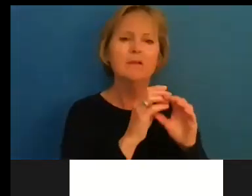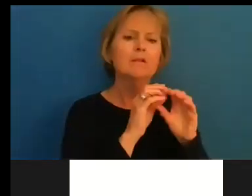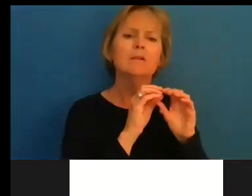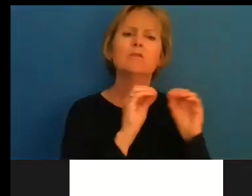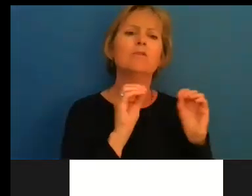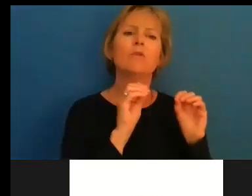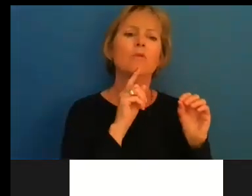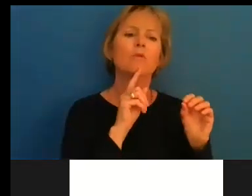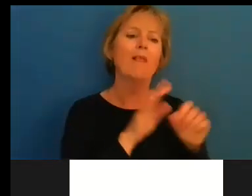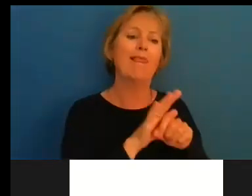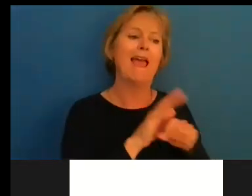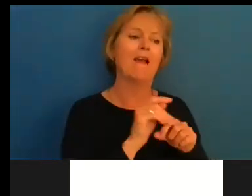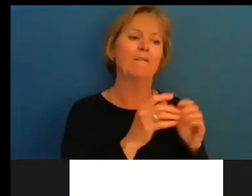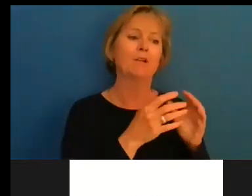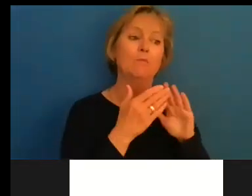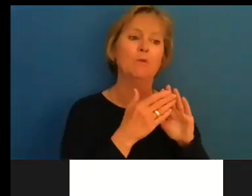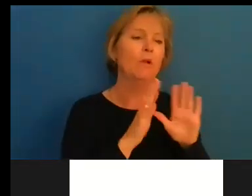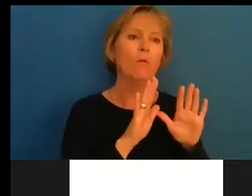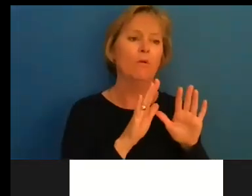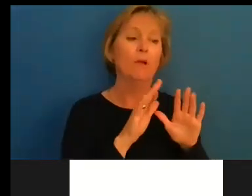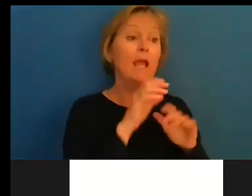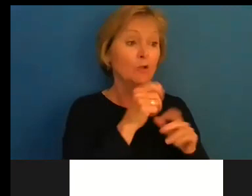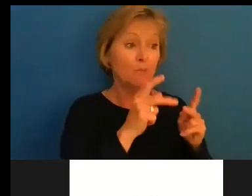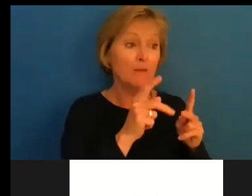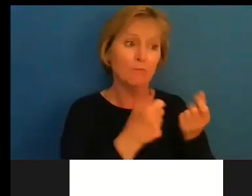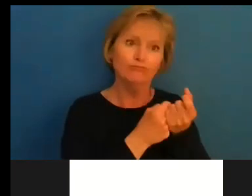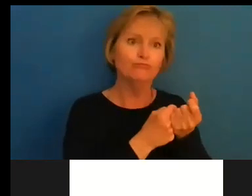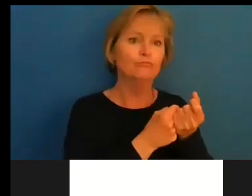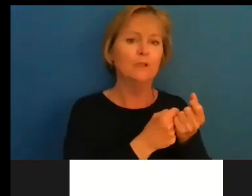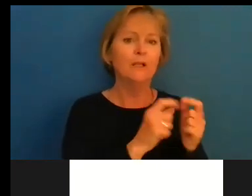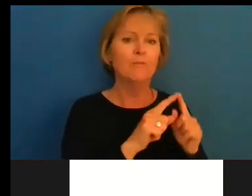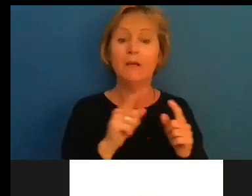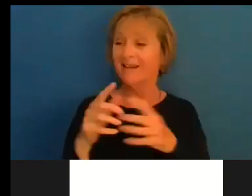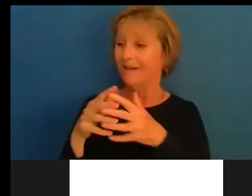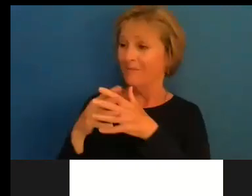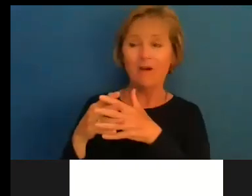lack of community for elders in certain places. But in America, that is not the case.